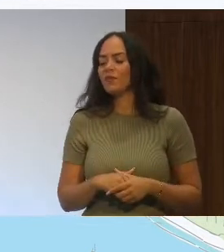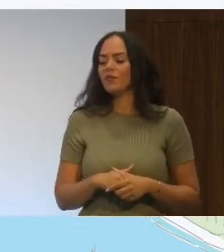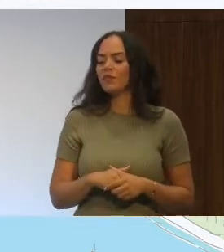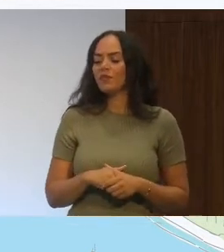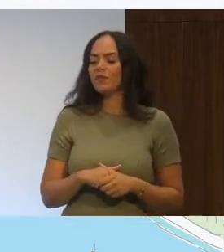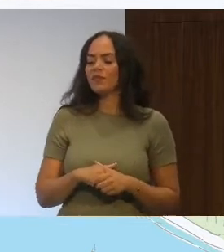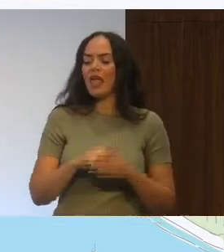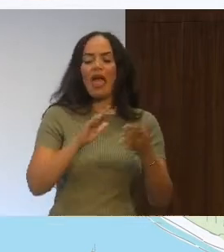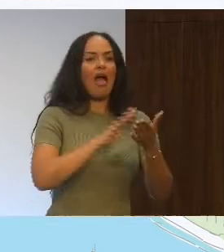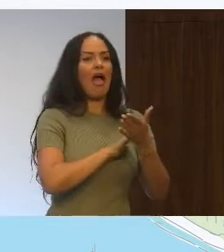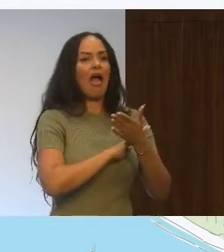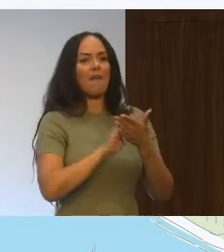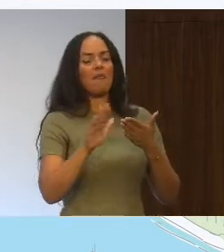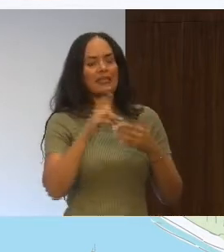or not they can induce